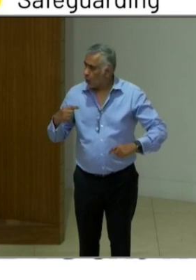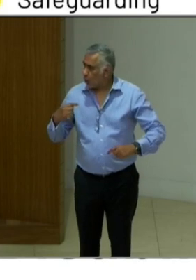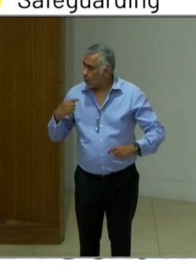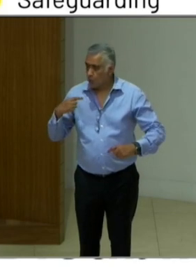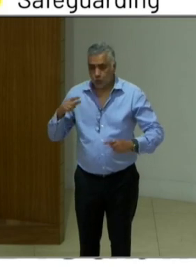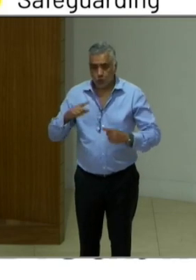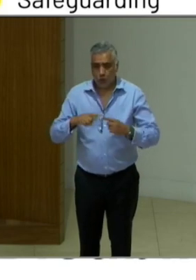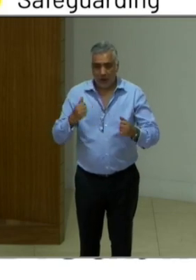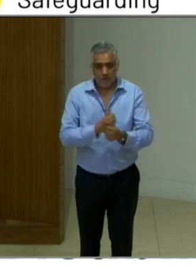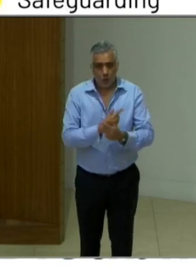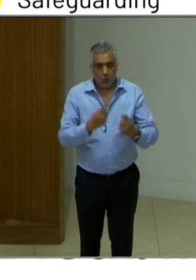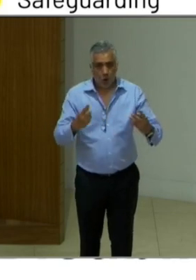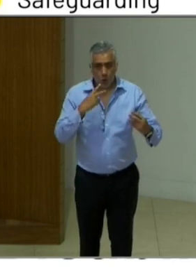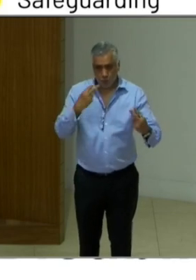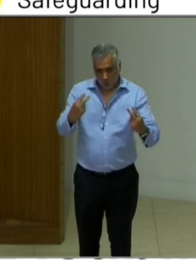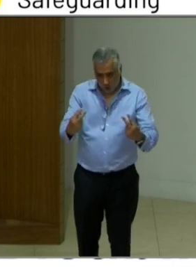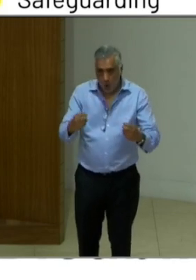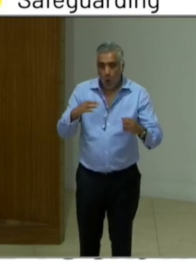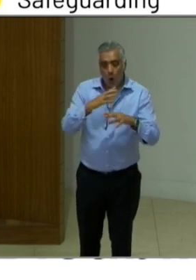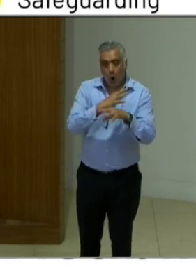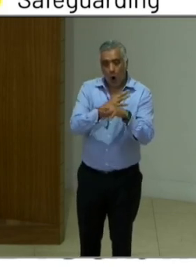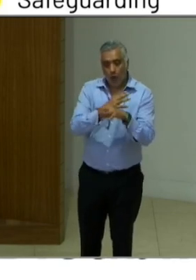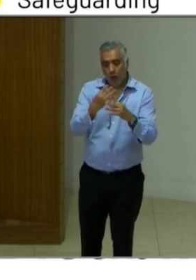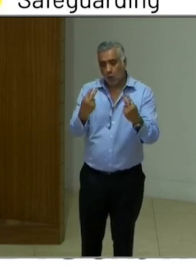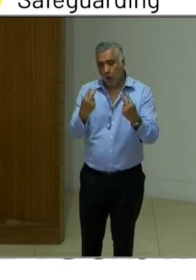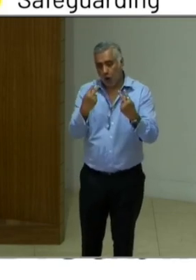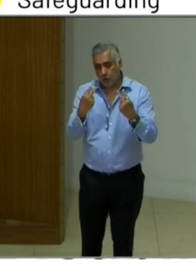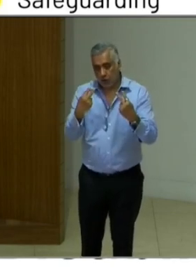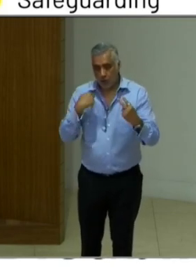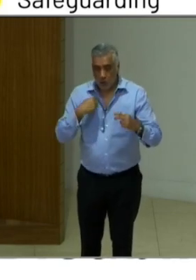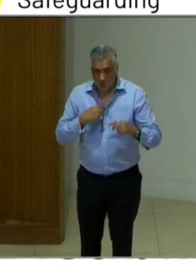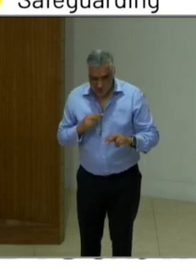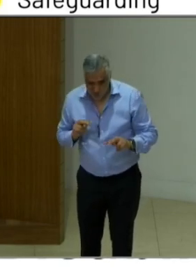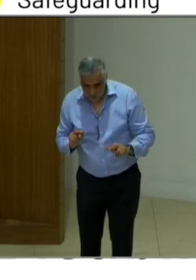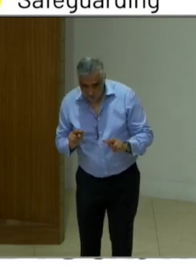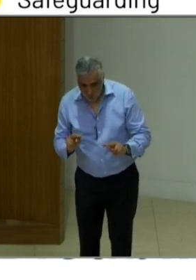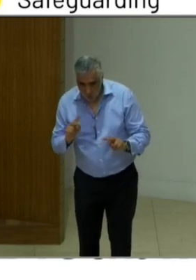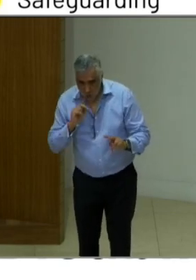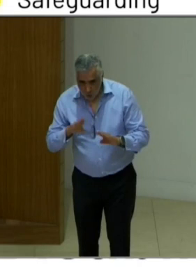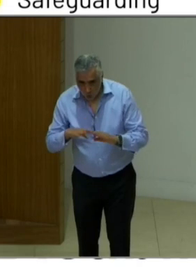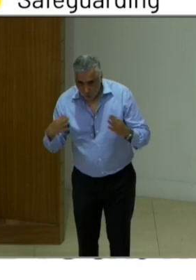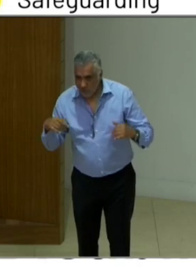those who follow us online, we are looking forward to opening this International Safeguarding